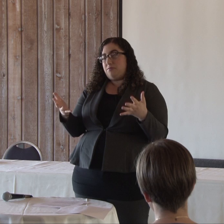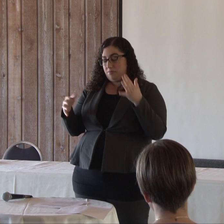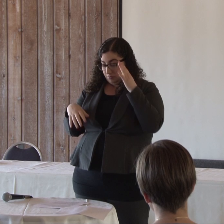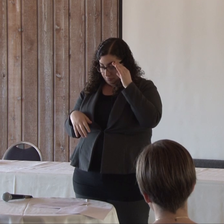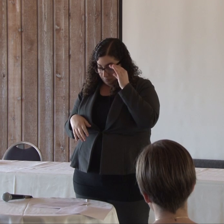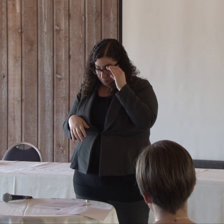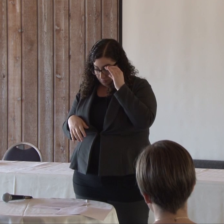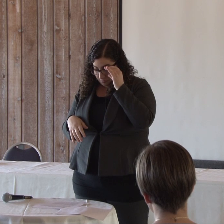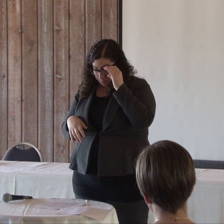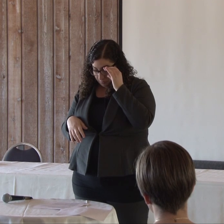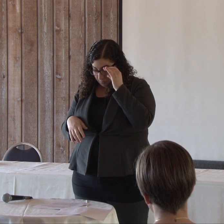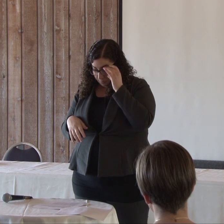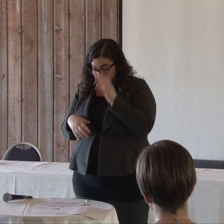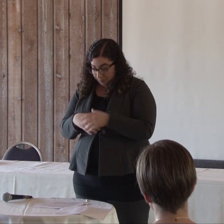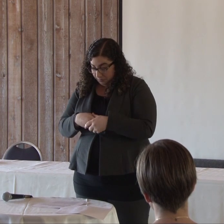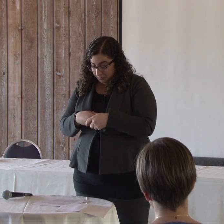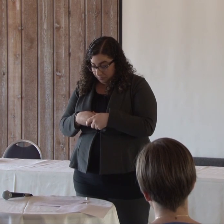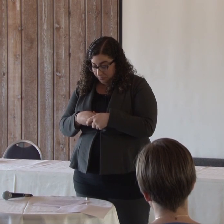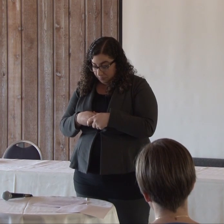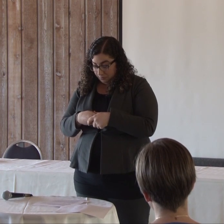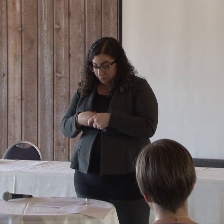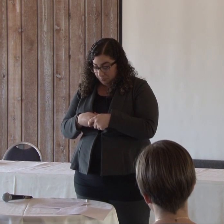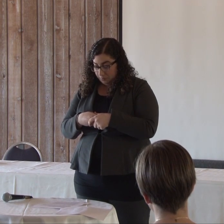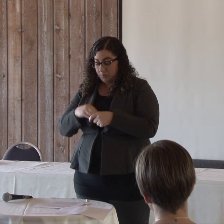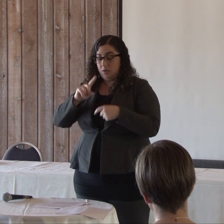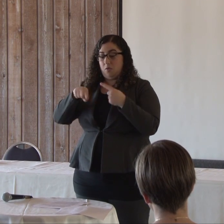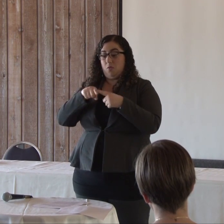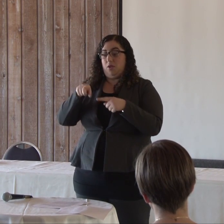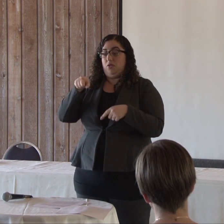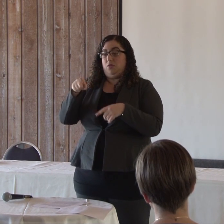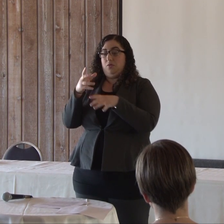And you need to think about that in health care.